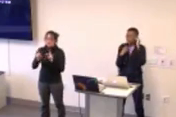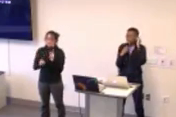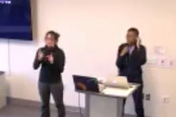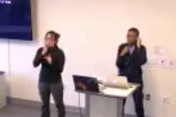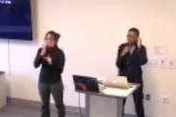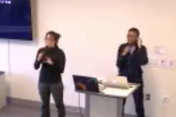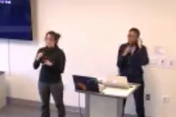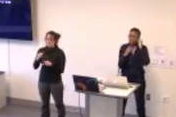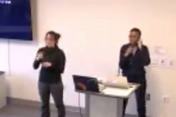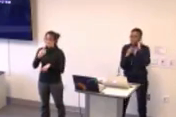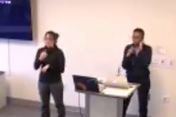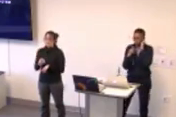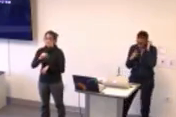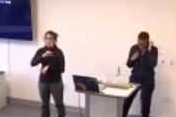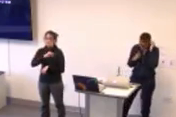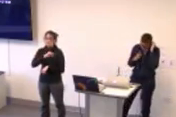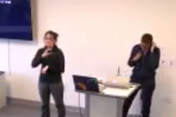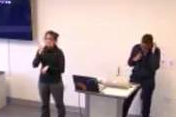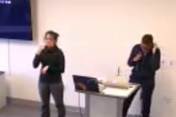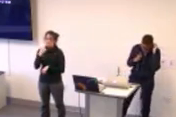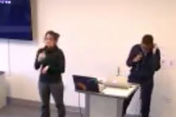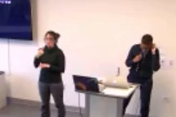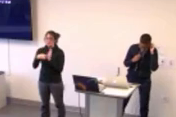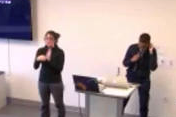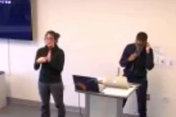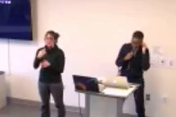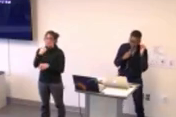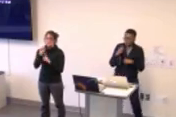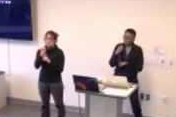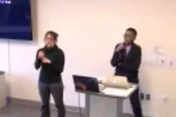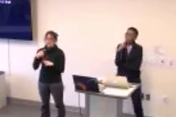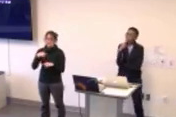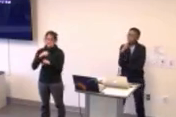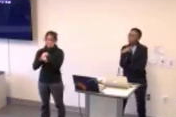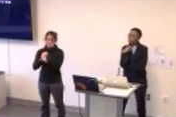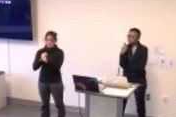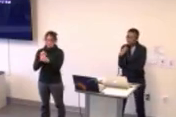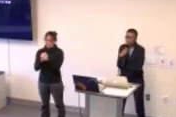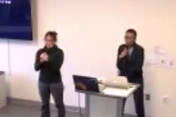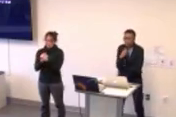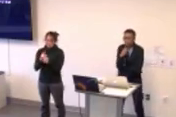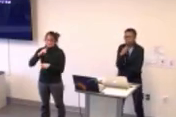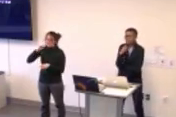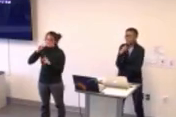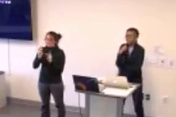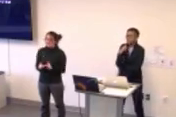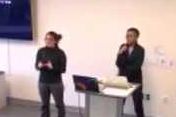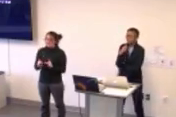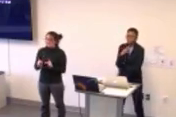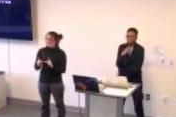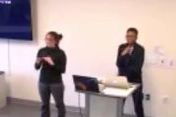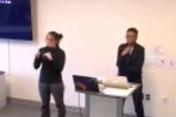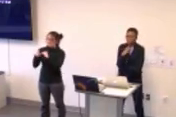I'll give you one example of a recent case I was working on. A deaf person was released from a federal prison.